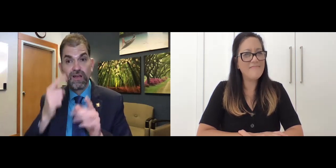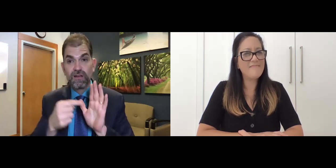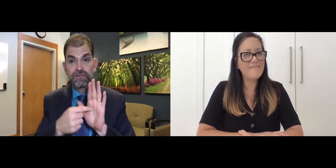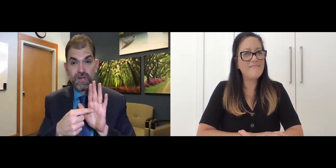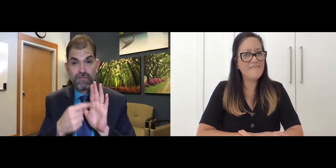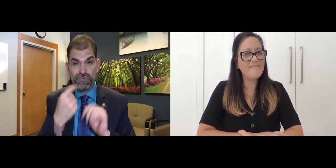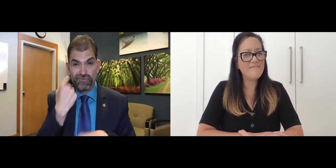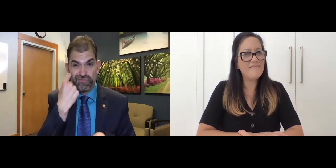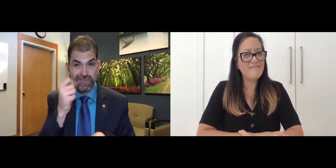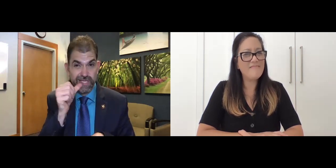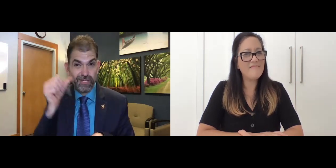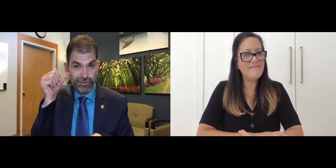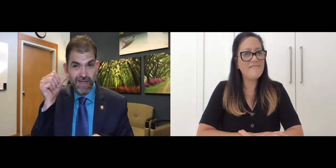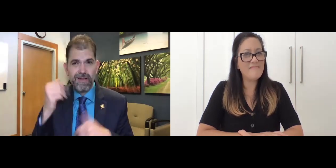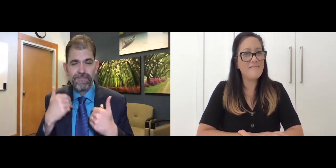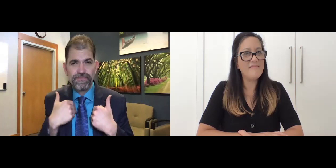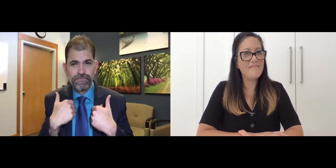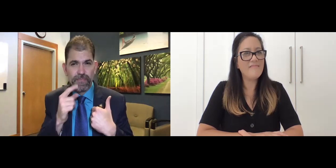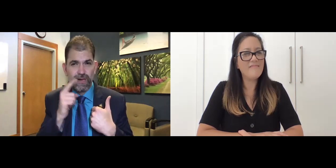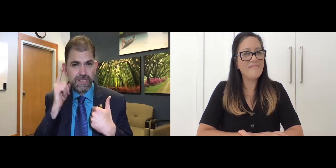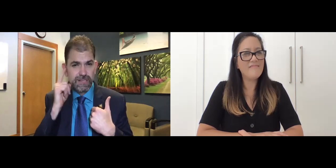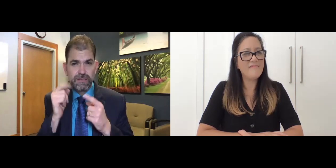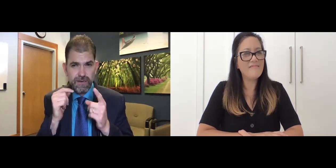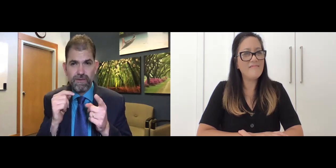and it's ever-changing. Actually, yesterday